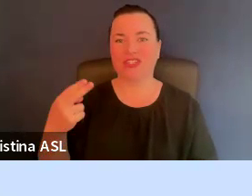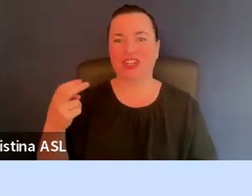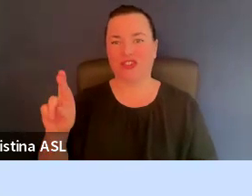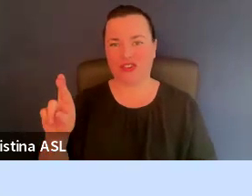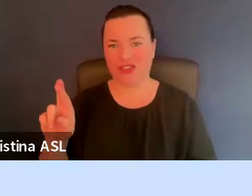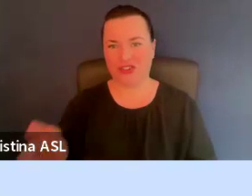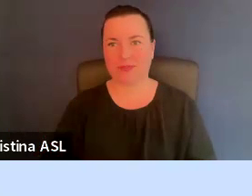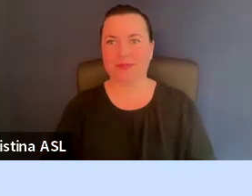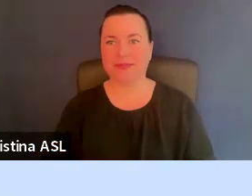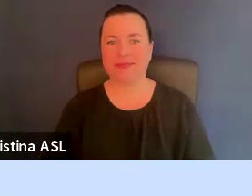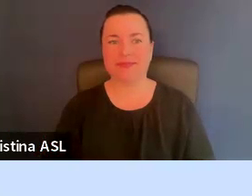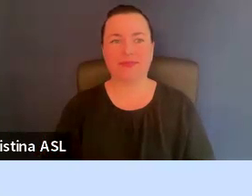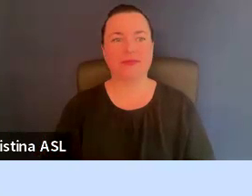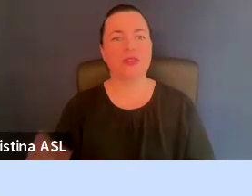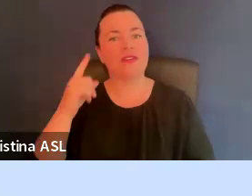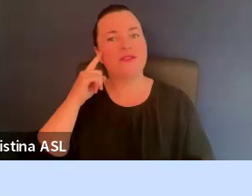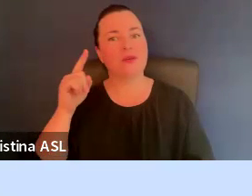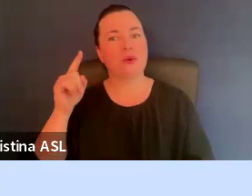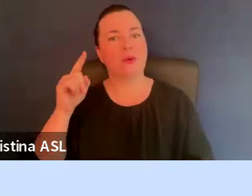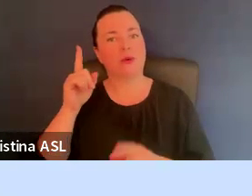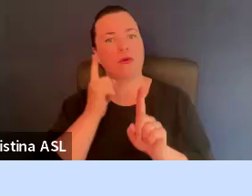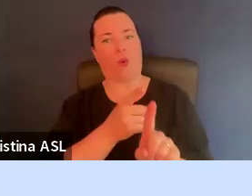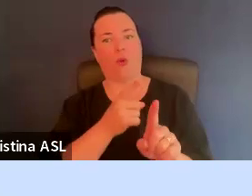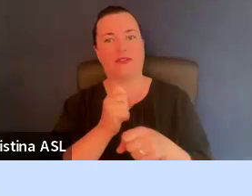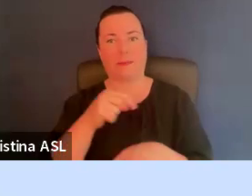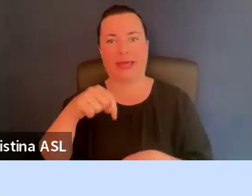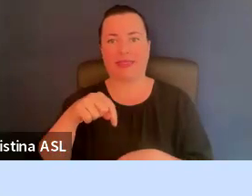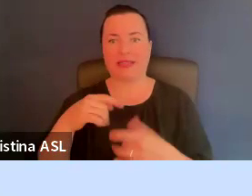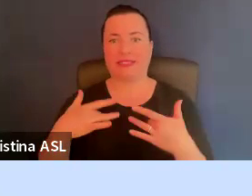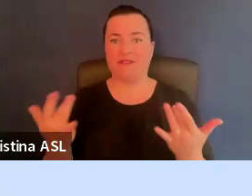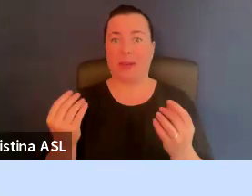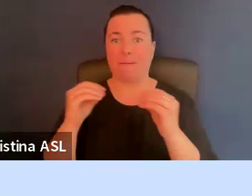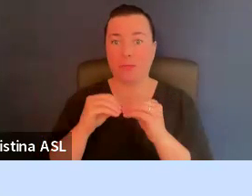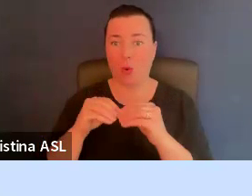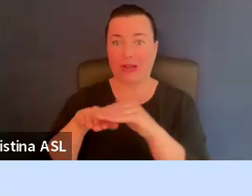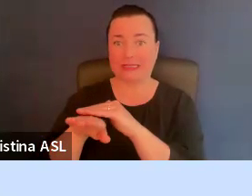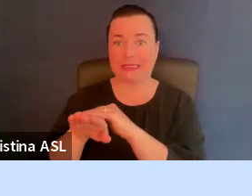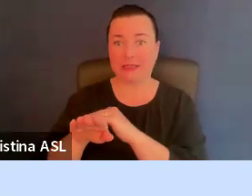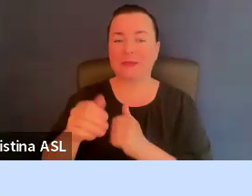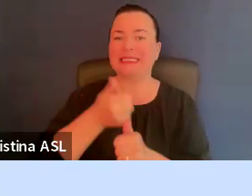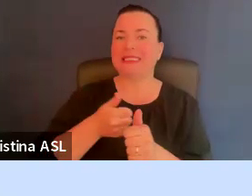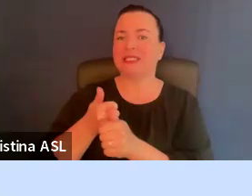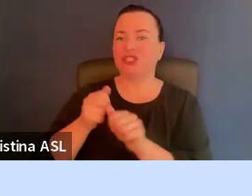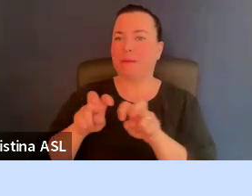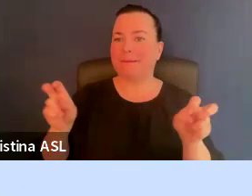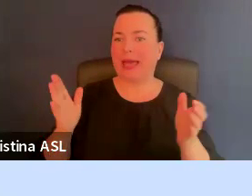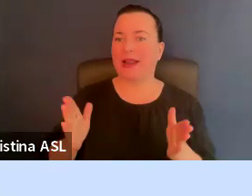To make our event more accessible, each of our panelists and I will give a short audio description of ourselves.